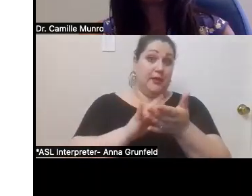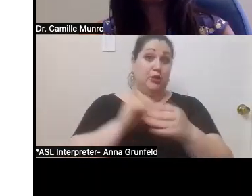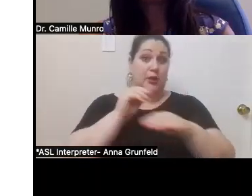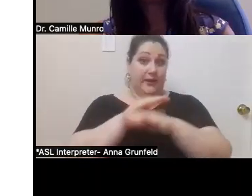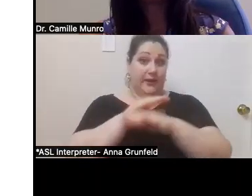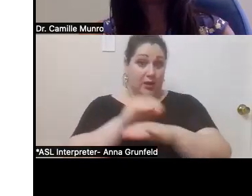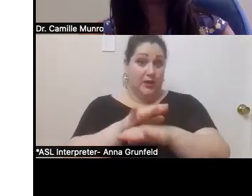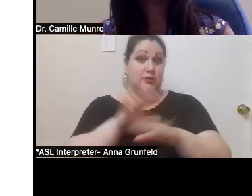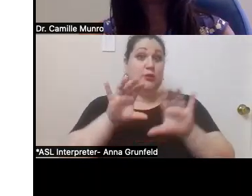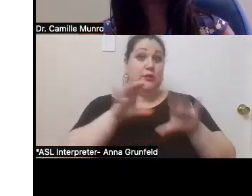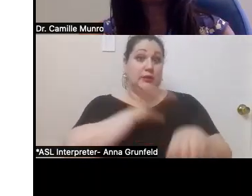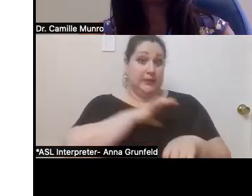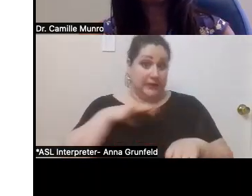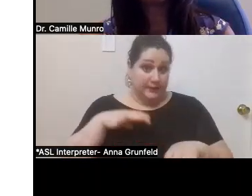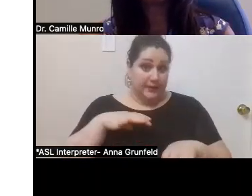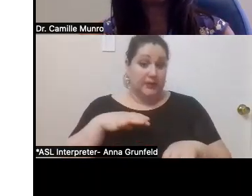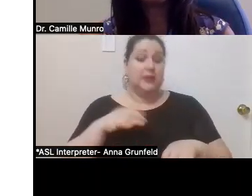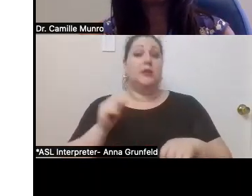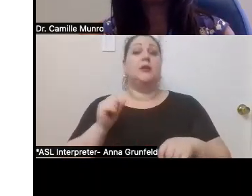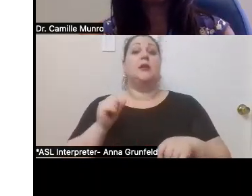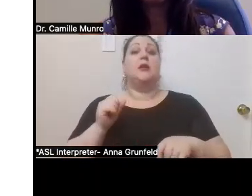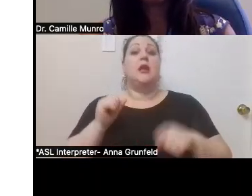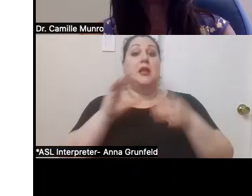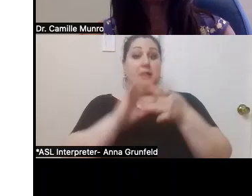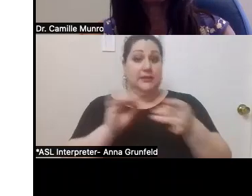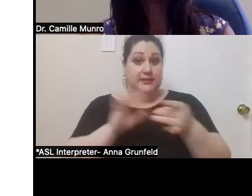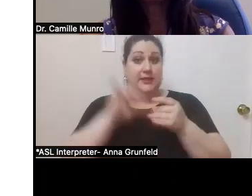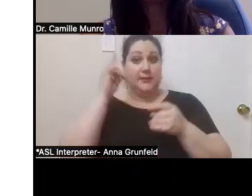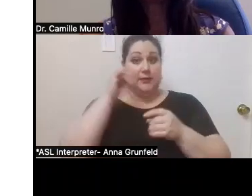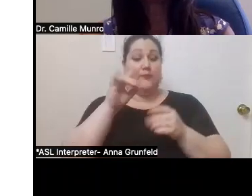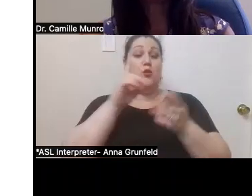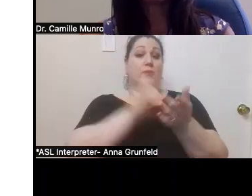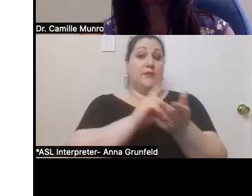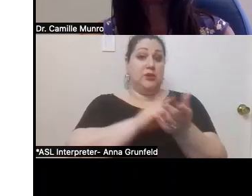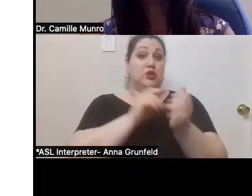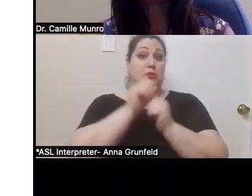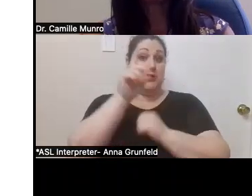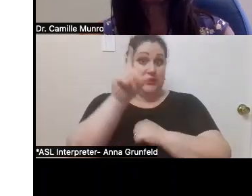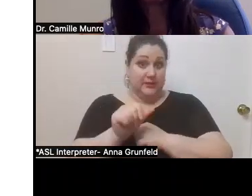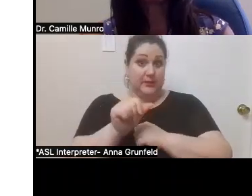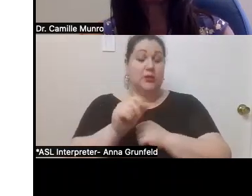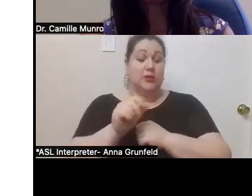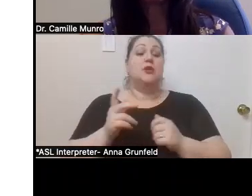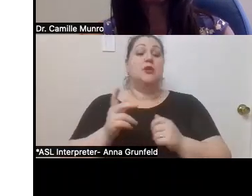for physicians with disabilities promotes the inclusion of physicians with disabilities,